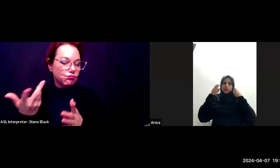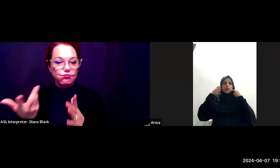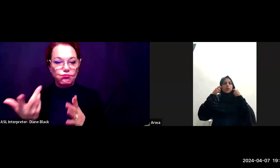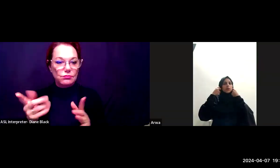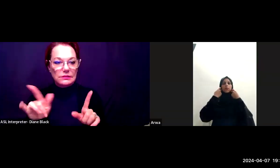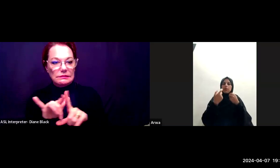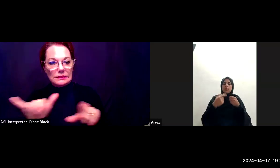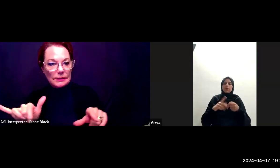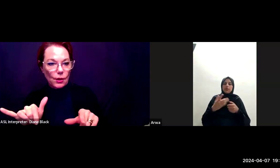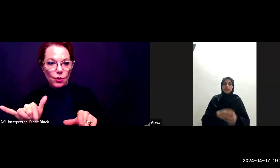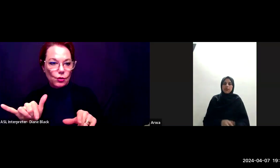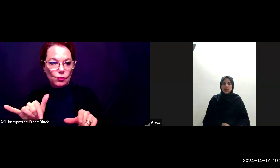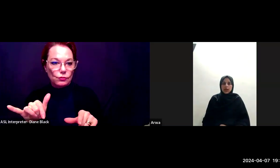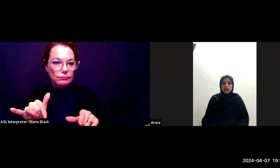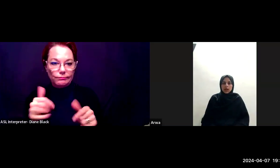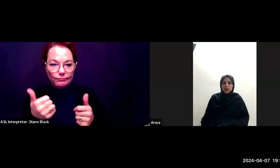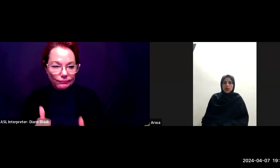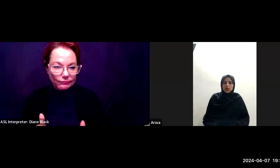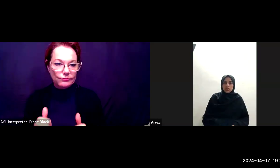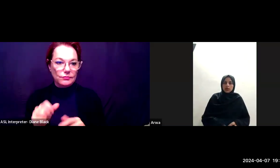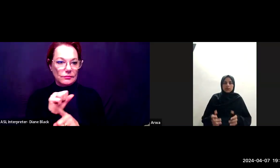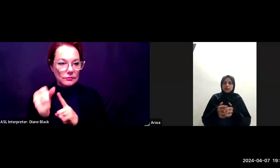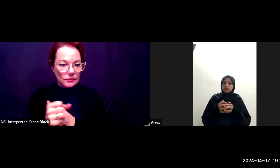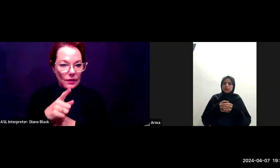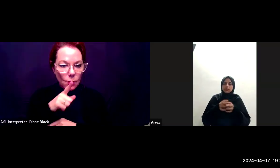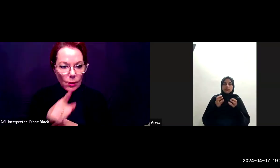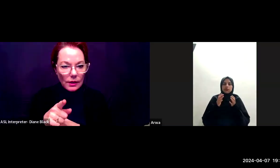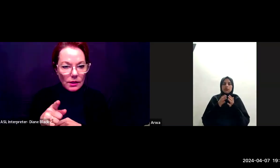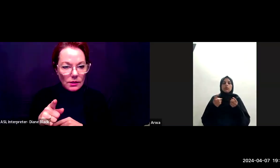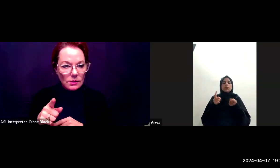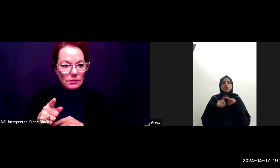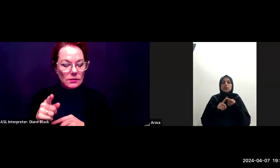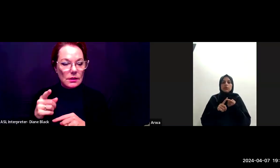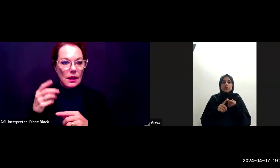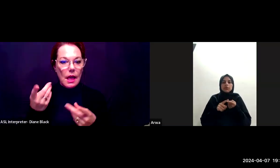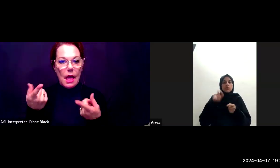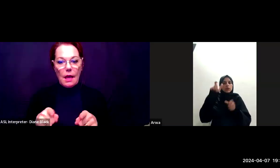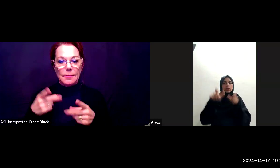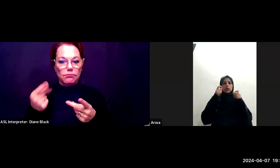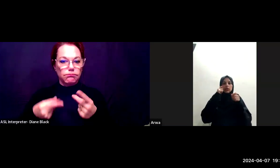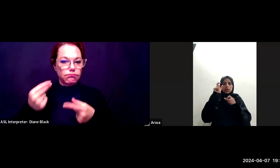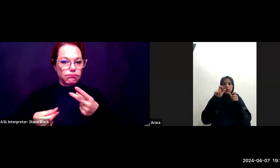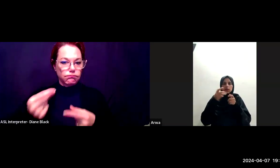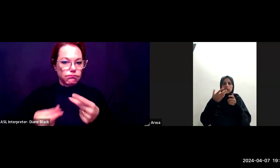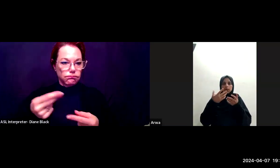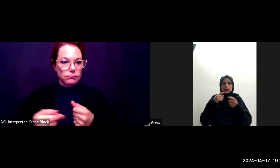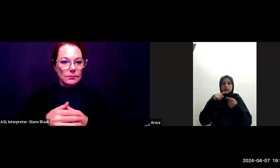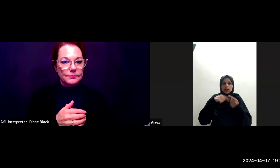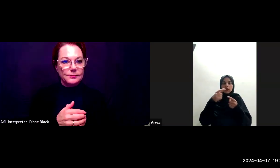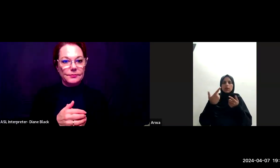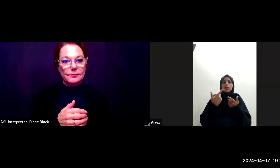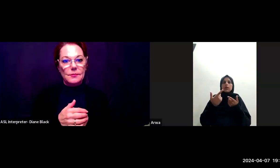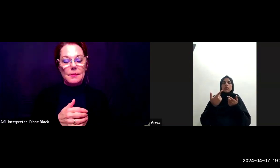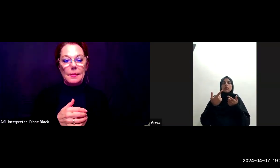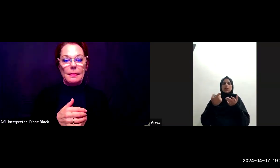can be reiterating very quickly. So they have to be sent for appropriate rehabilitation so that they